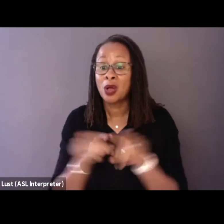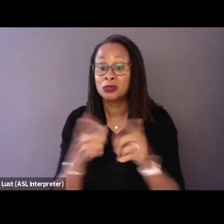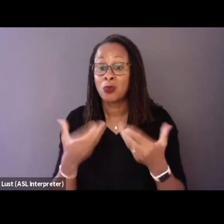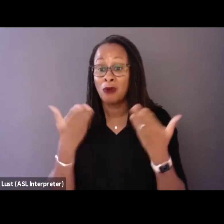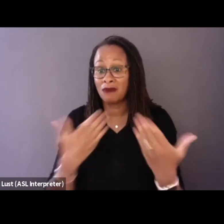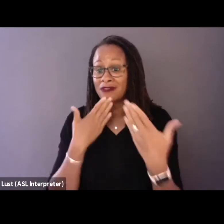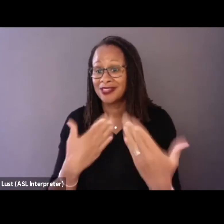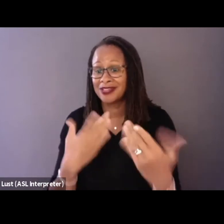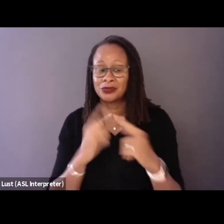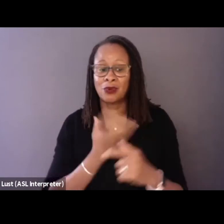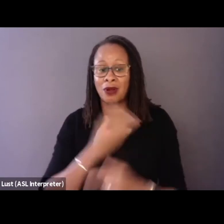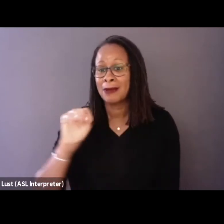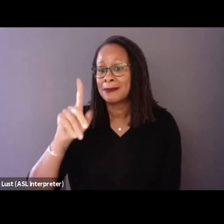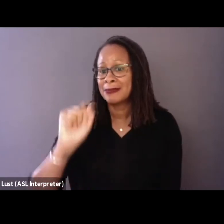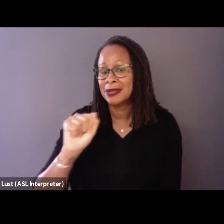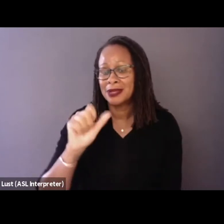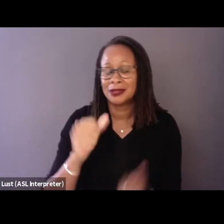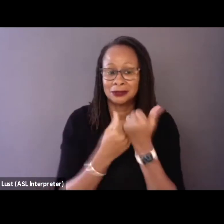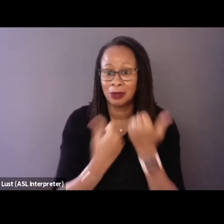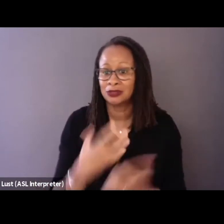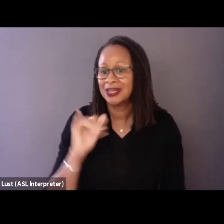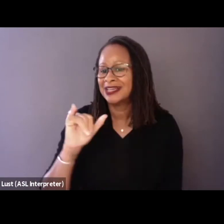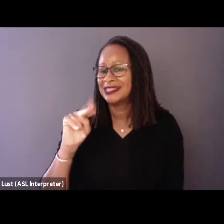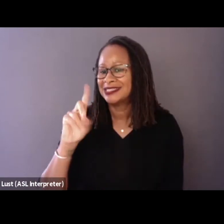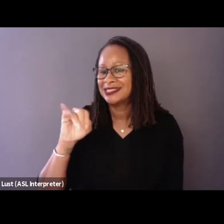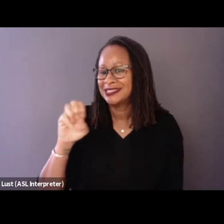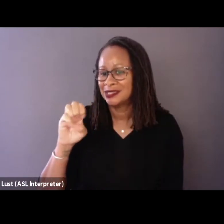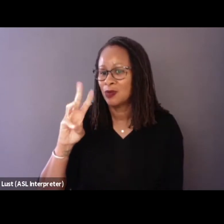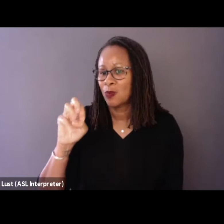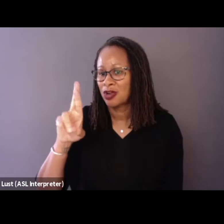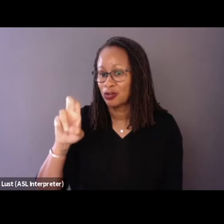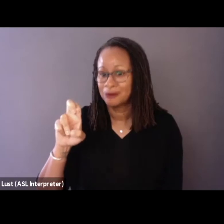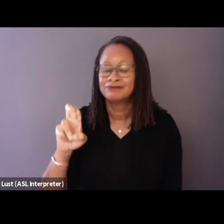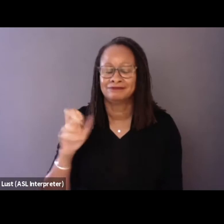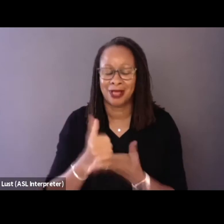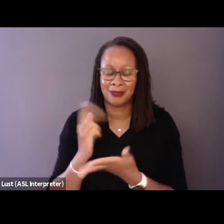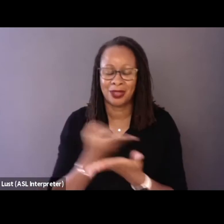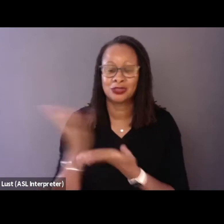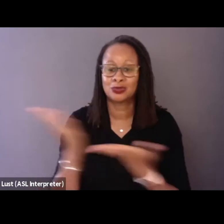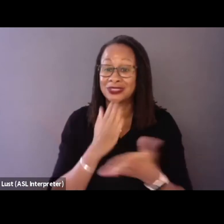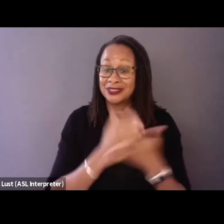to our media sponsor IndieWire, for helping us to bring this series to you this year.